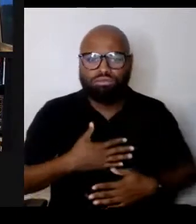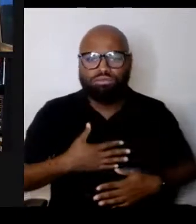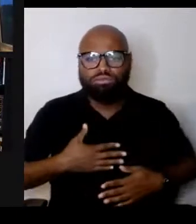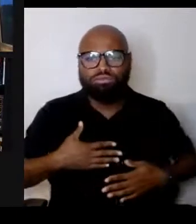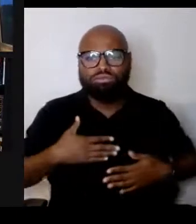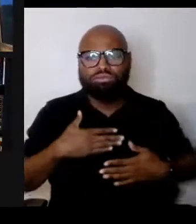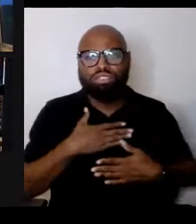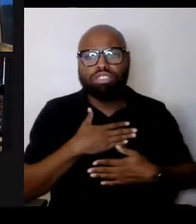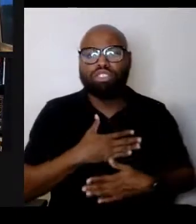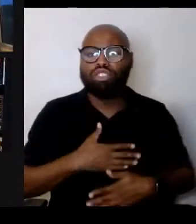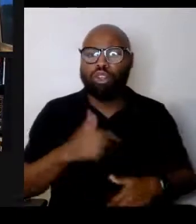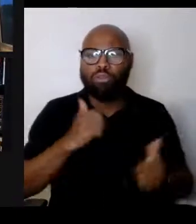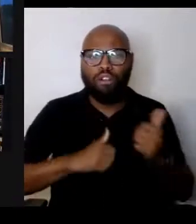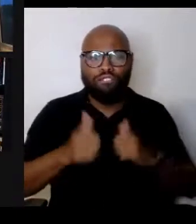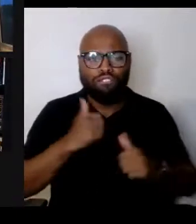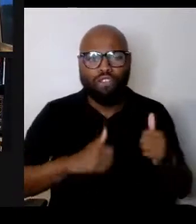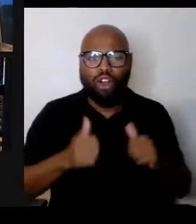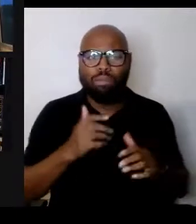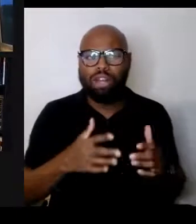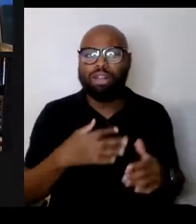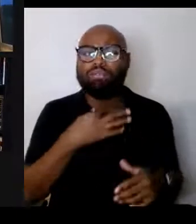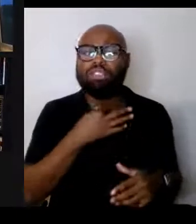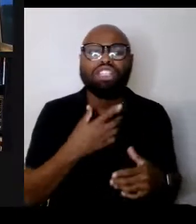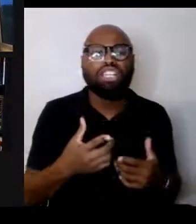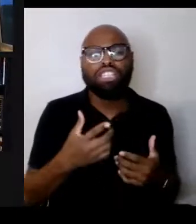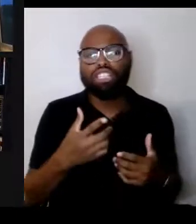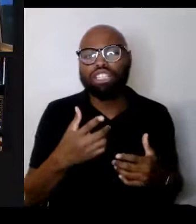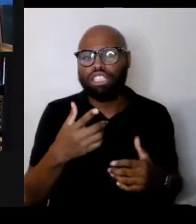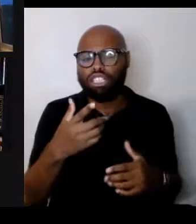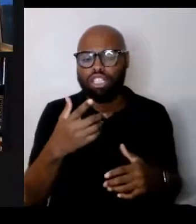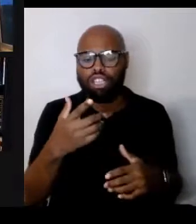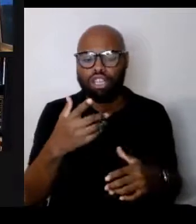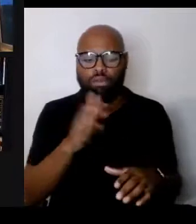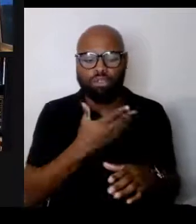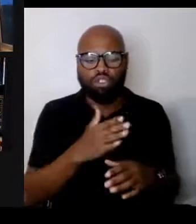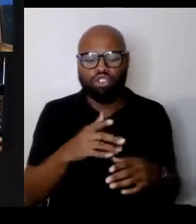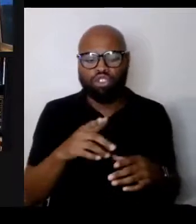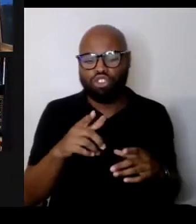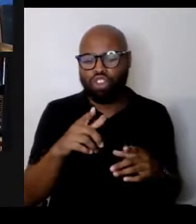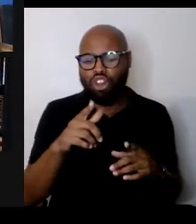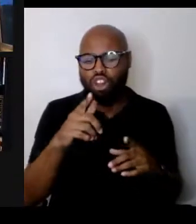"is the music or literature around immigrant rights "that the panelists turned to for inspiration?"